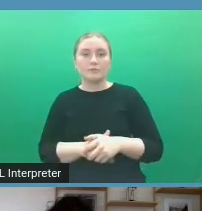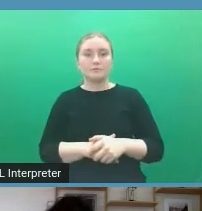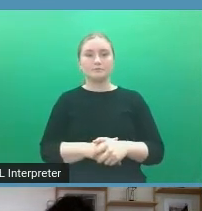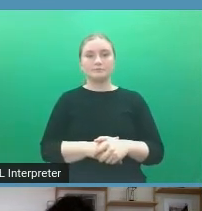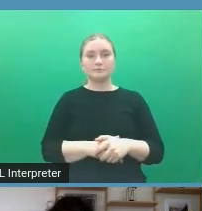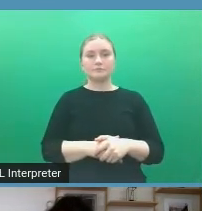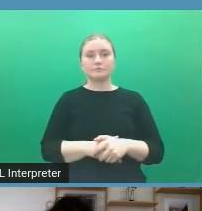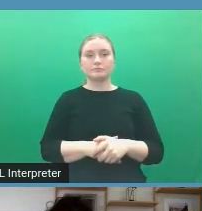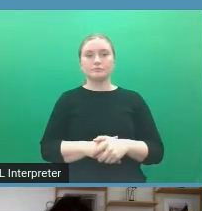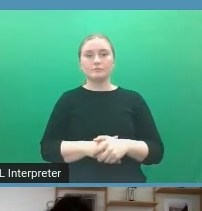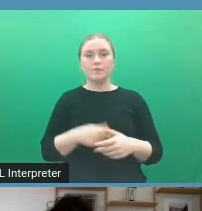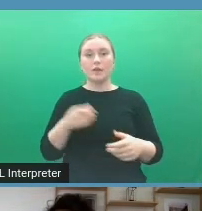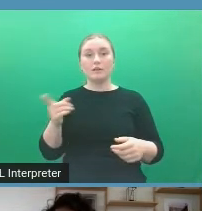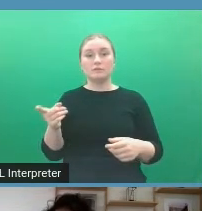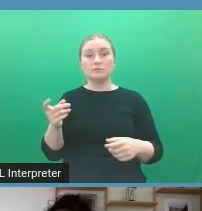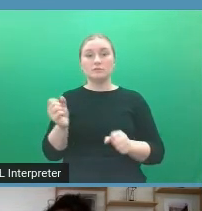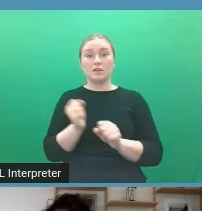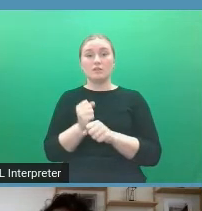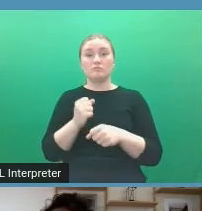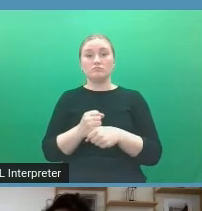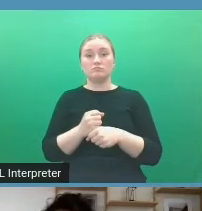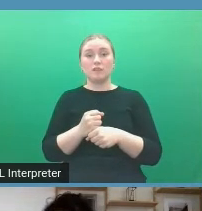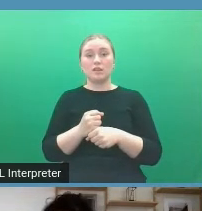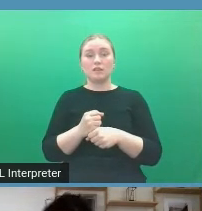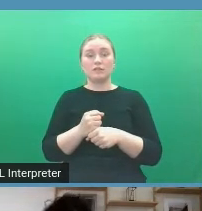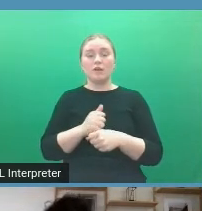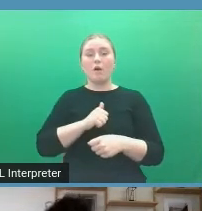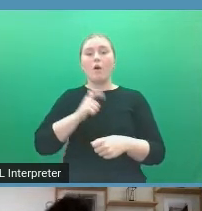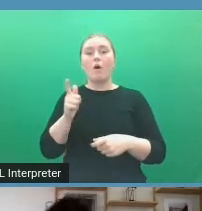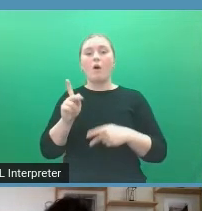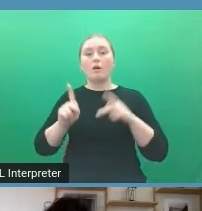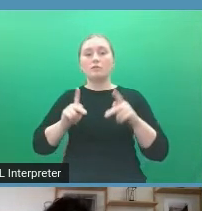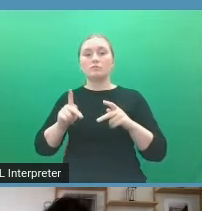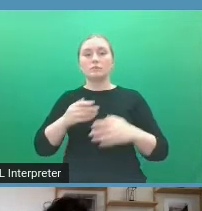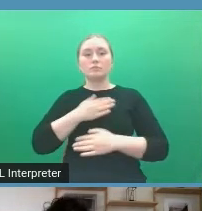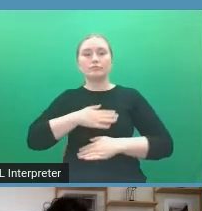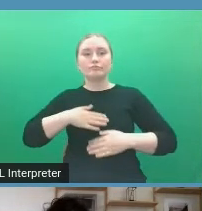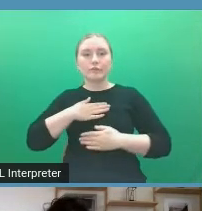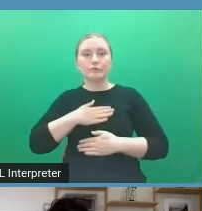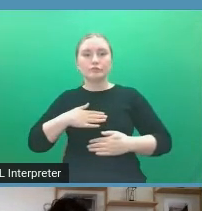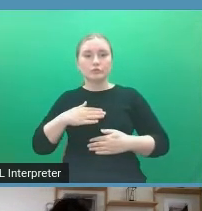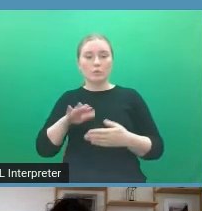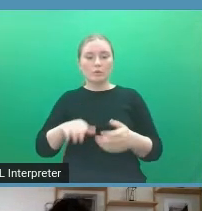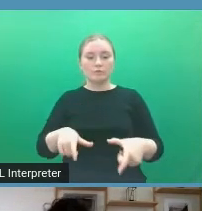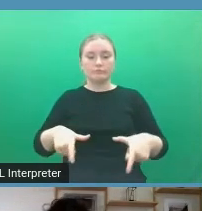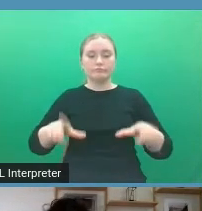then we can make this content available digitally to a remote audience. If there is